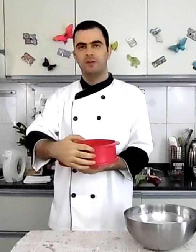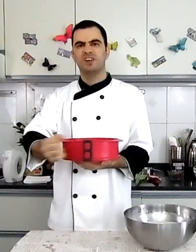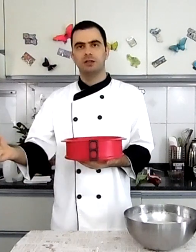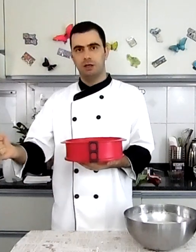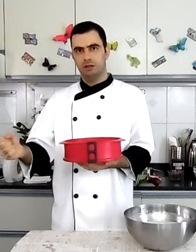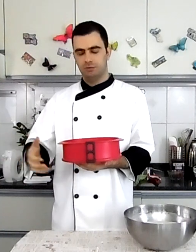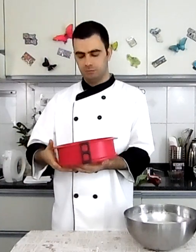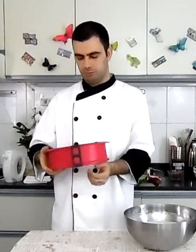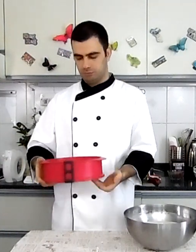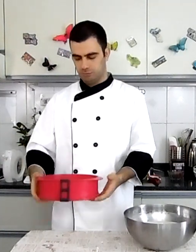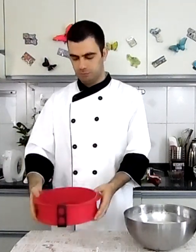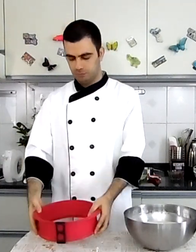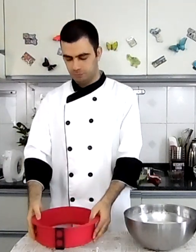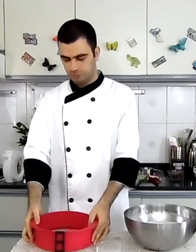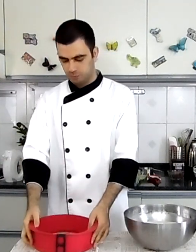A springform pan صنية قابلة للفتح